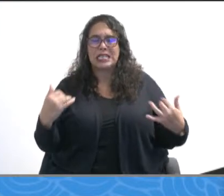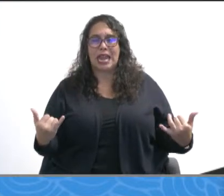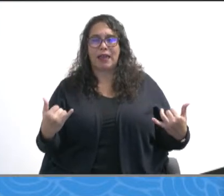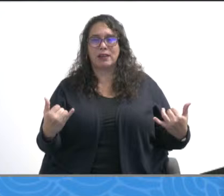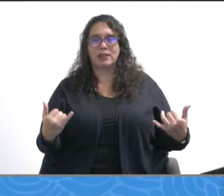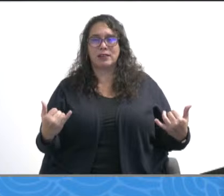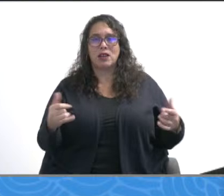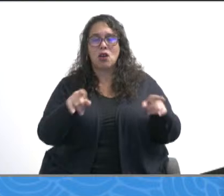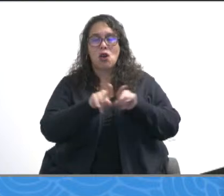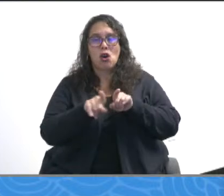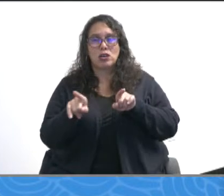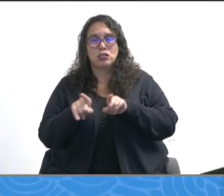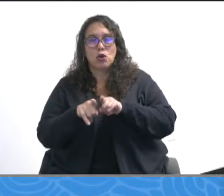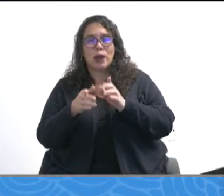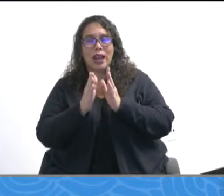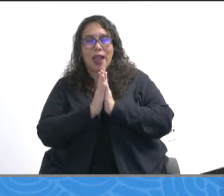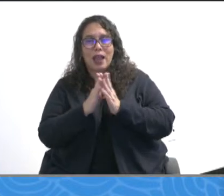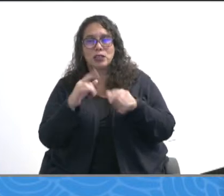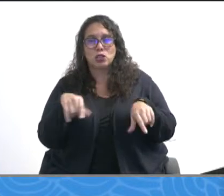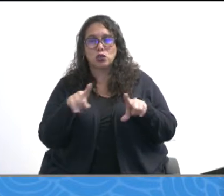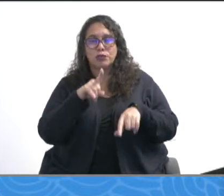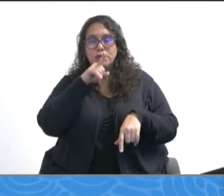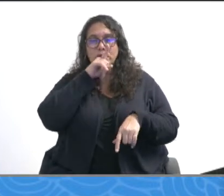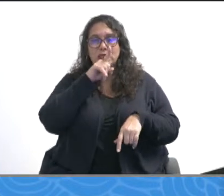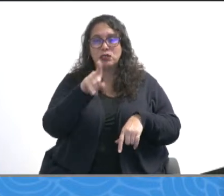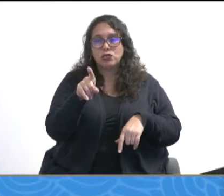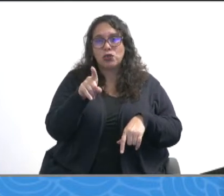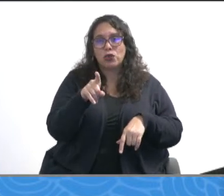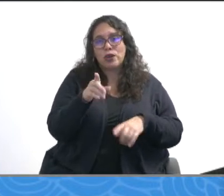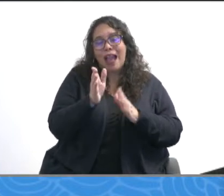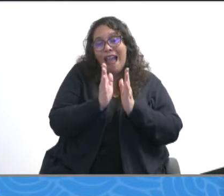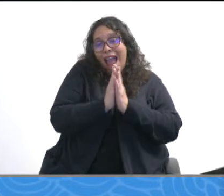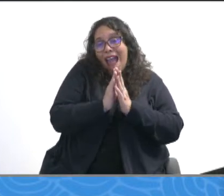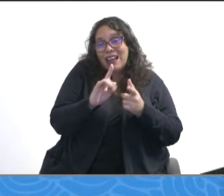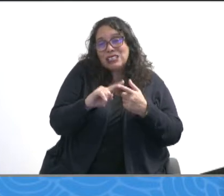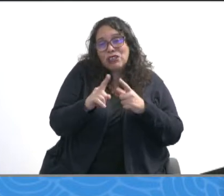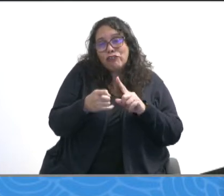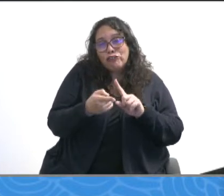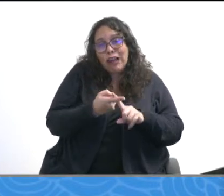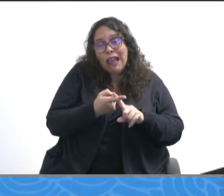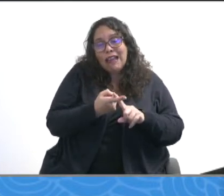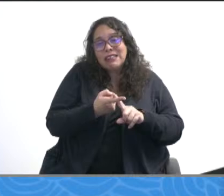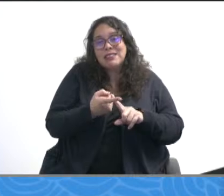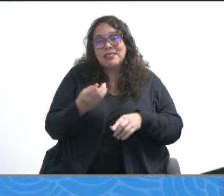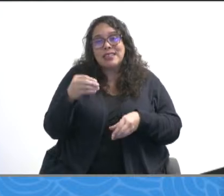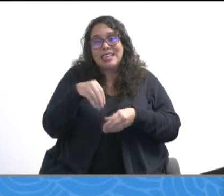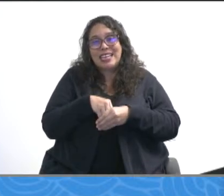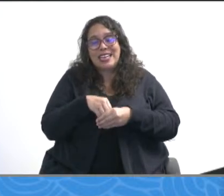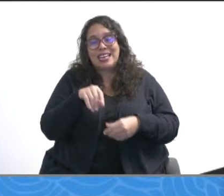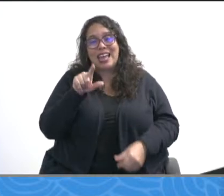But we're also going to ask you to ensure that you ask friends that are in our LBUSD community